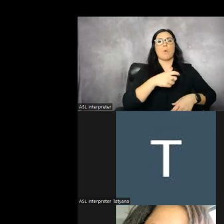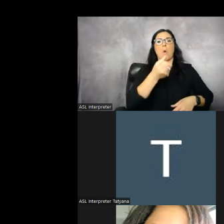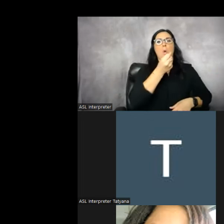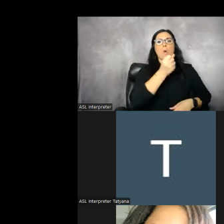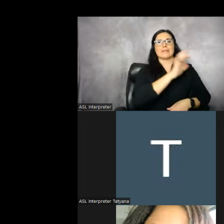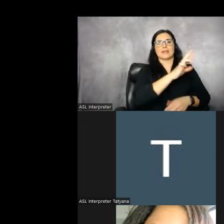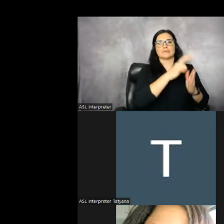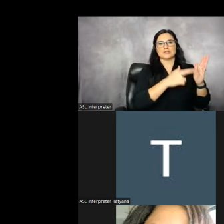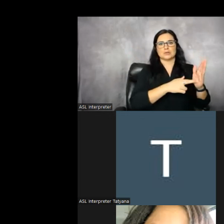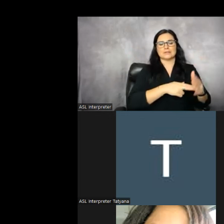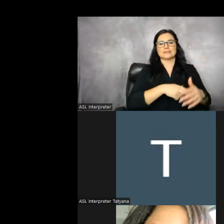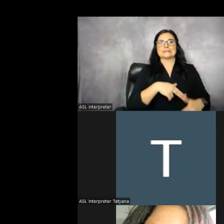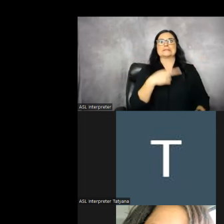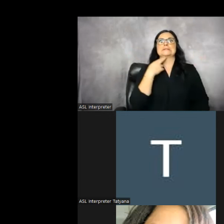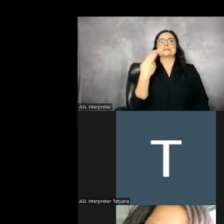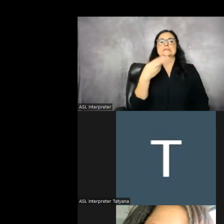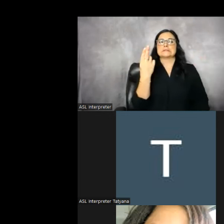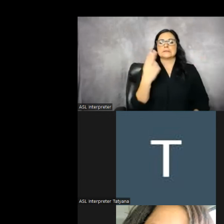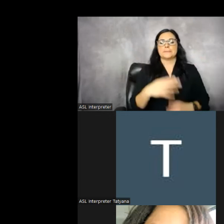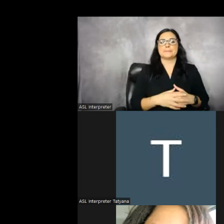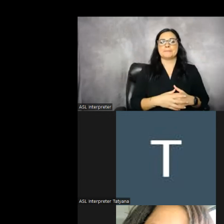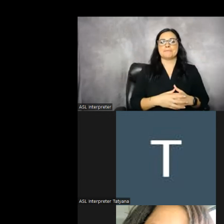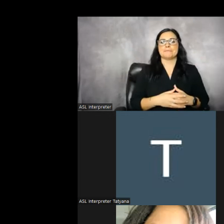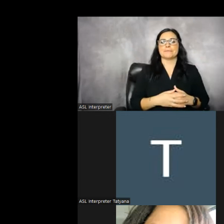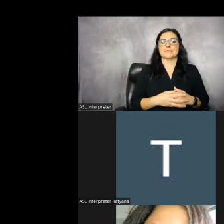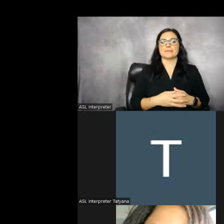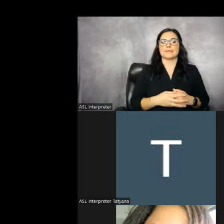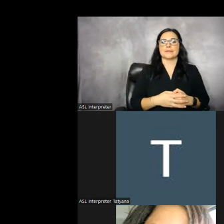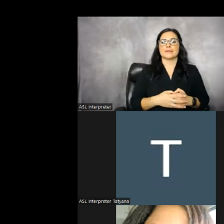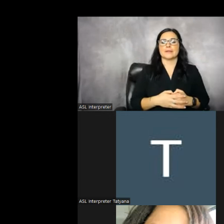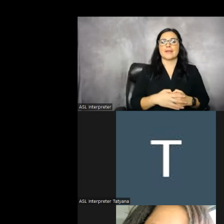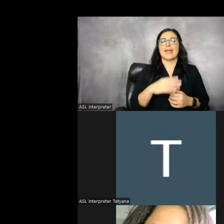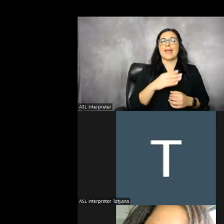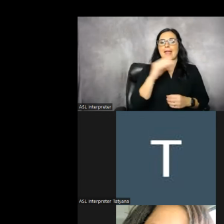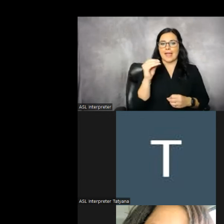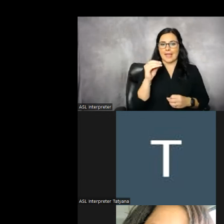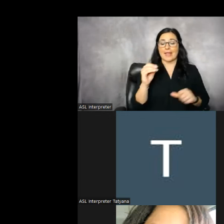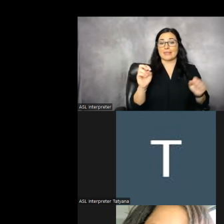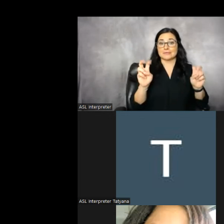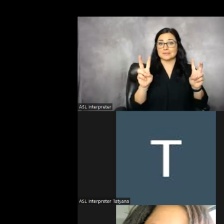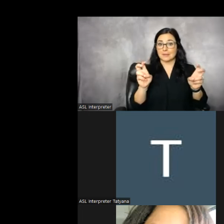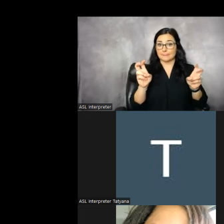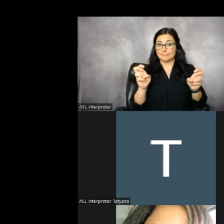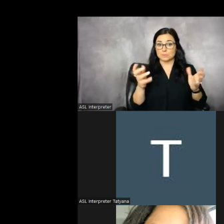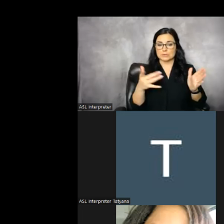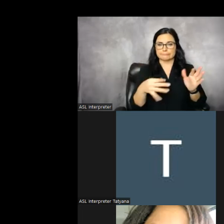So, it's high stakes. And the subject matter is really critical, too.